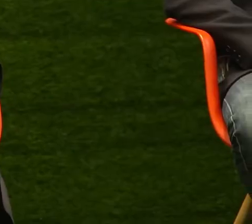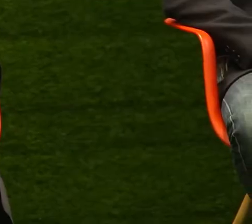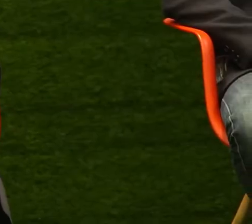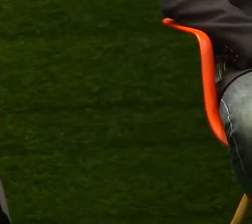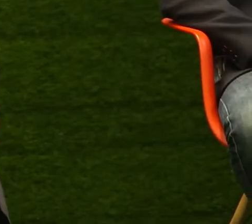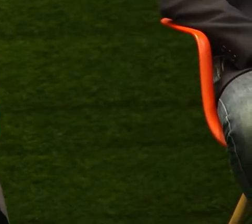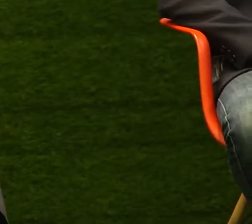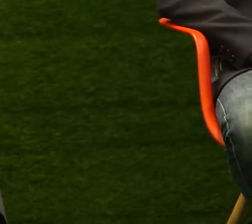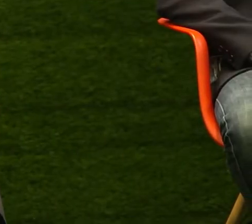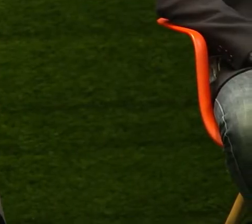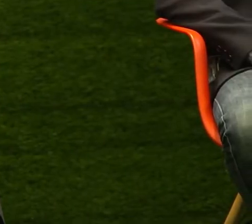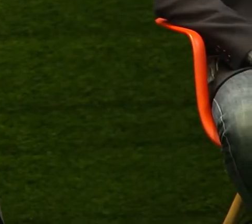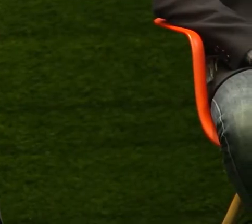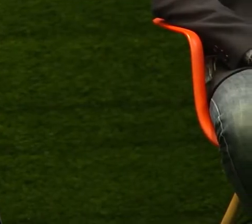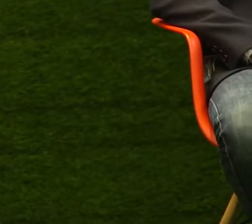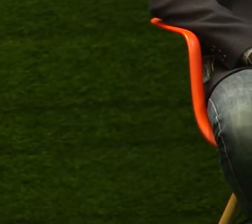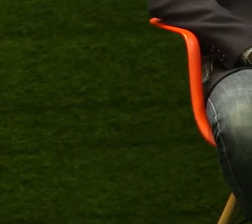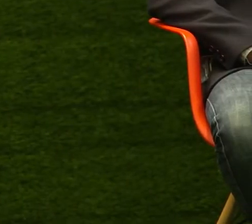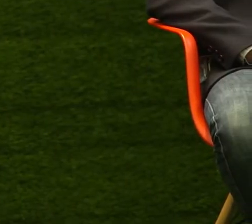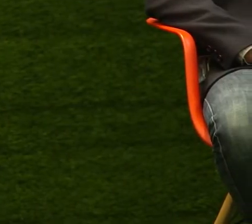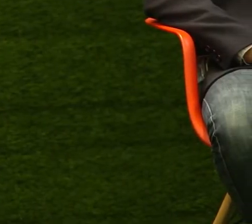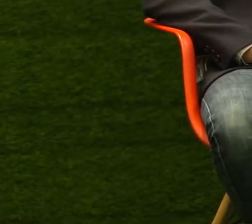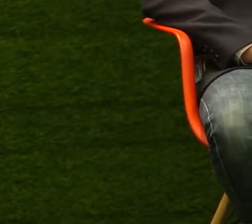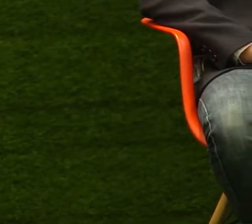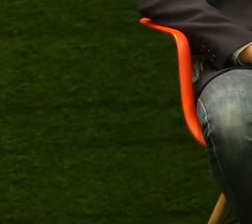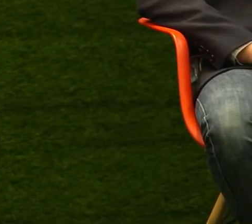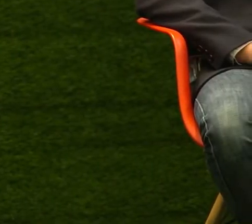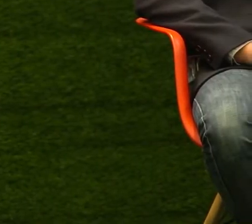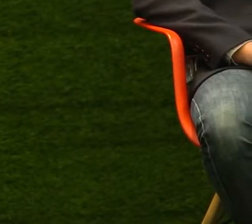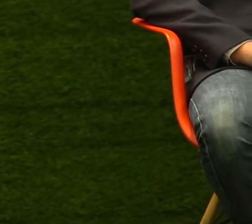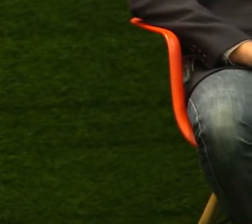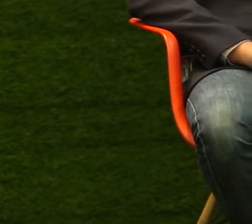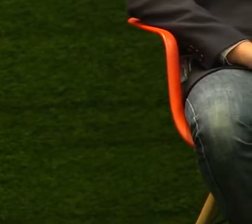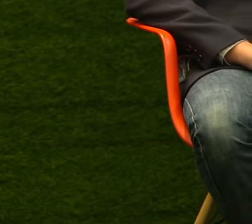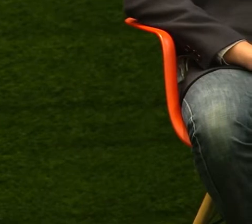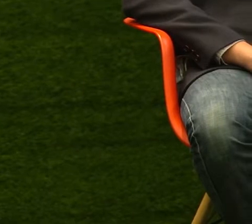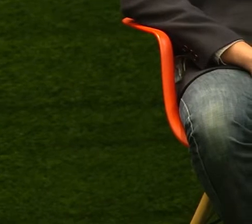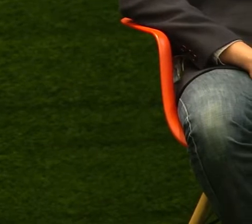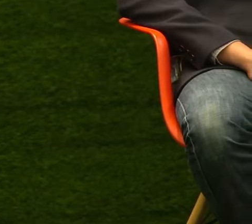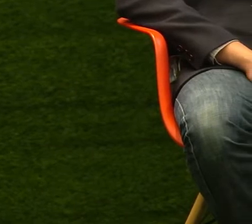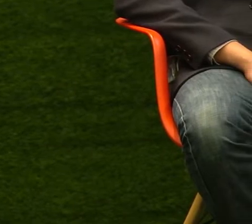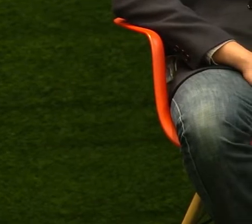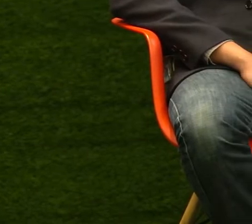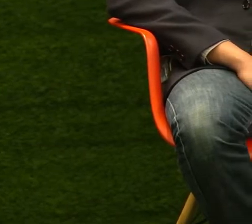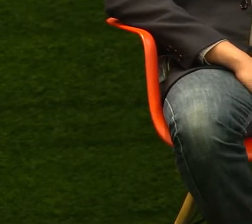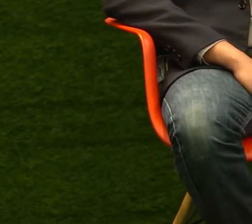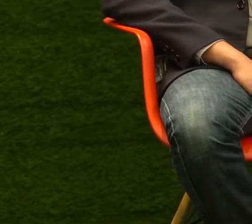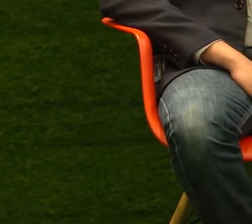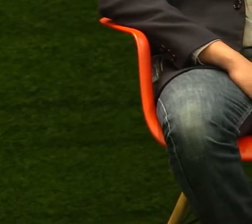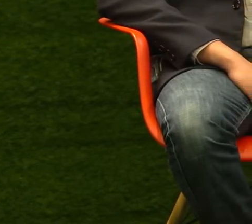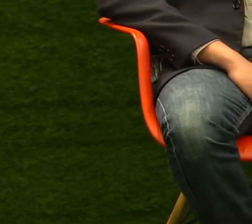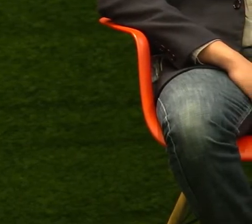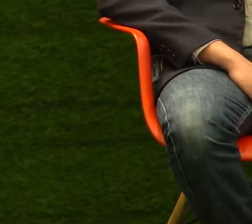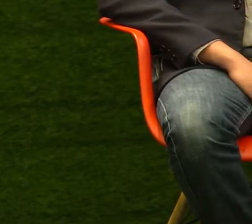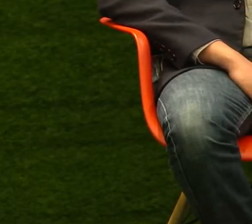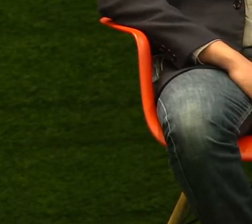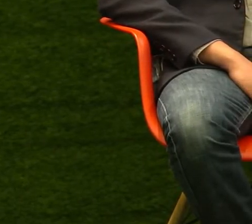I usually work with a script. Whether it's written, music, dance, and. I spend a lot of time researching that.